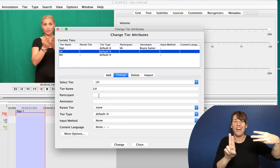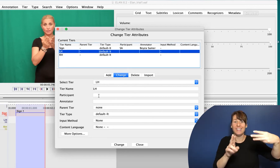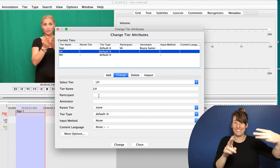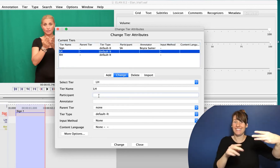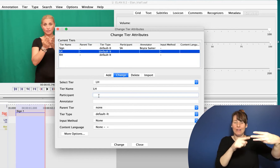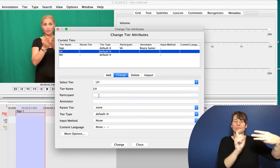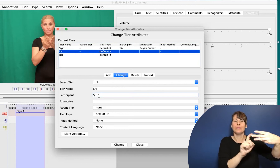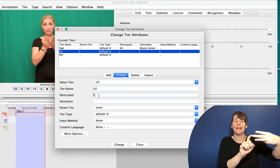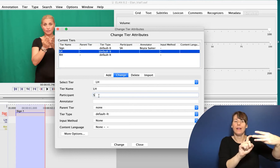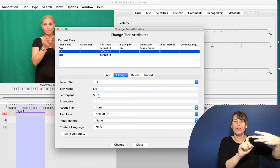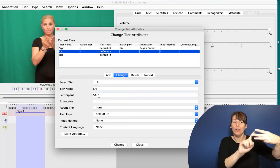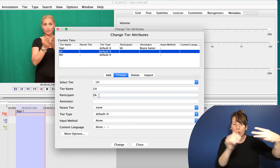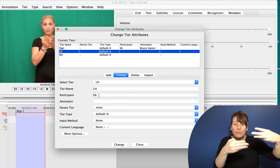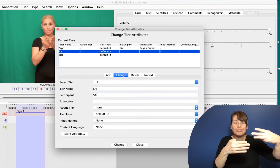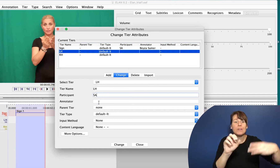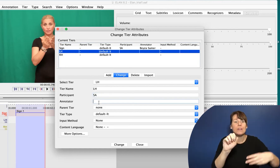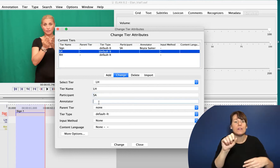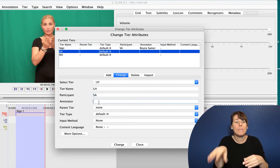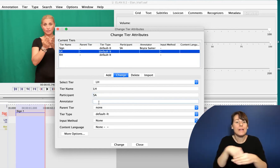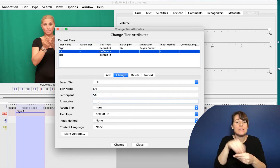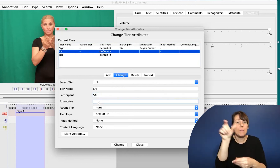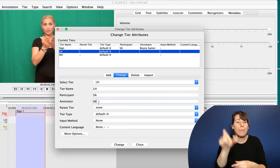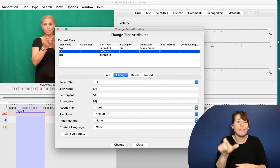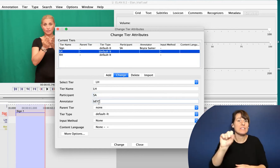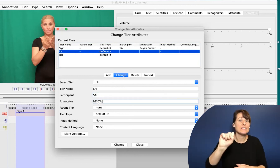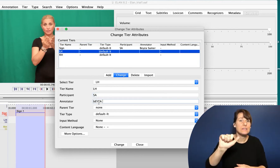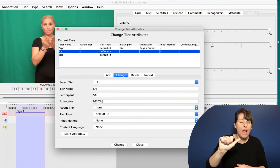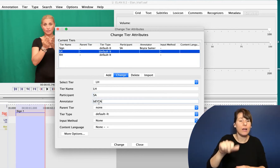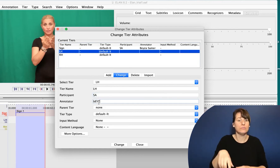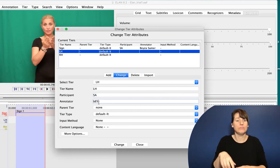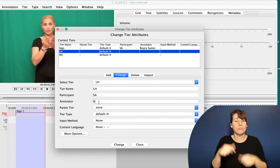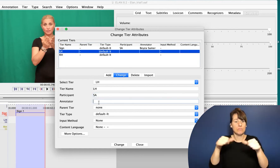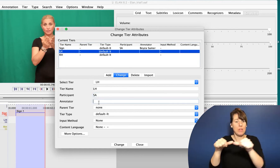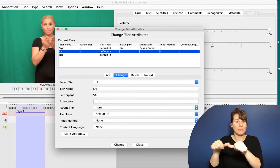I want to add information for the participants and the annotators.